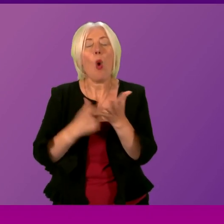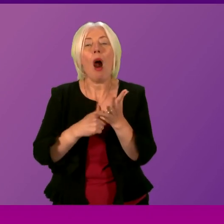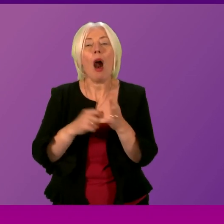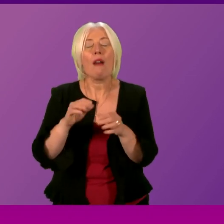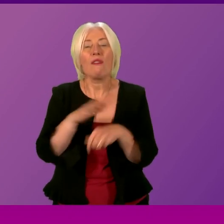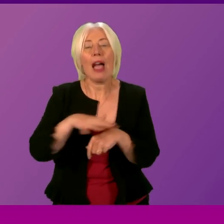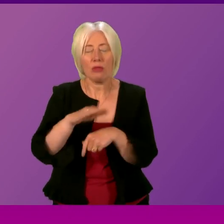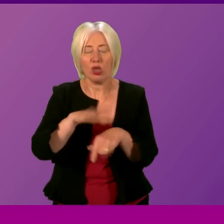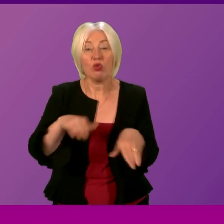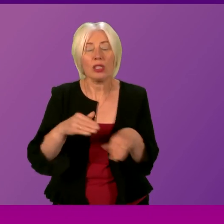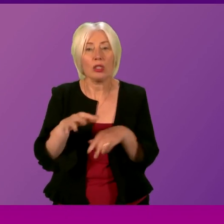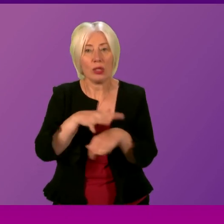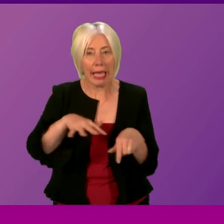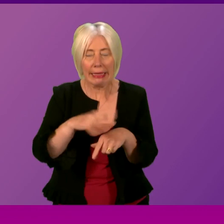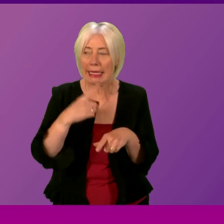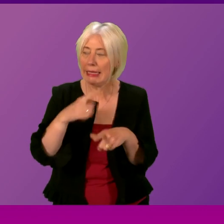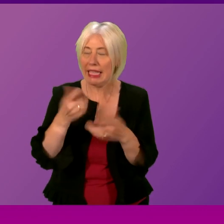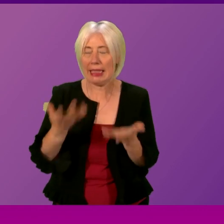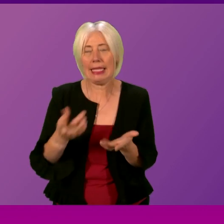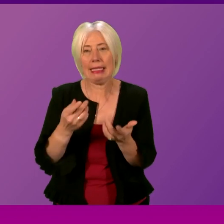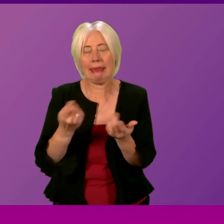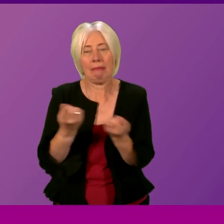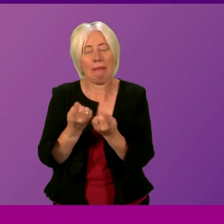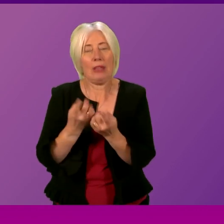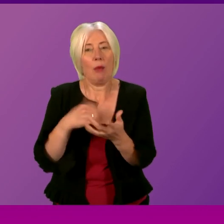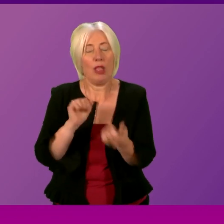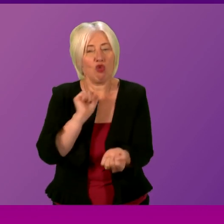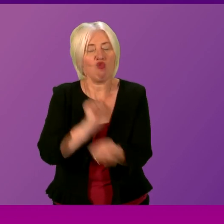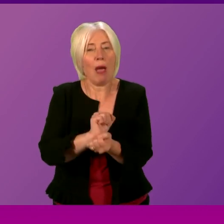bodies that is trapping families in poverty. Not only are families experiencing the stress of being